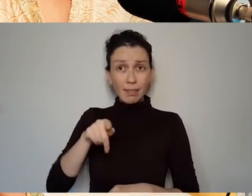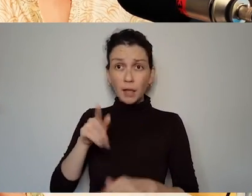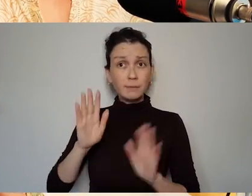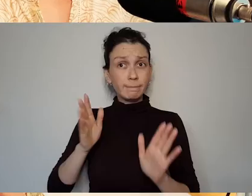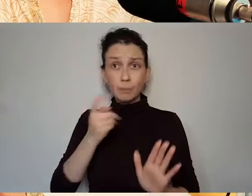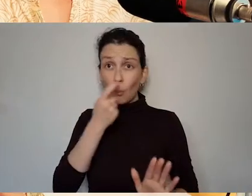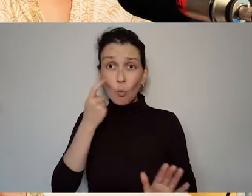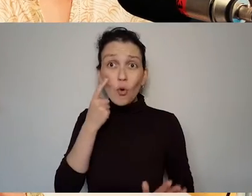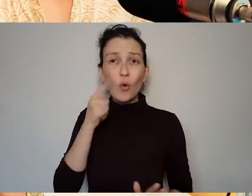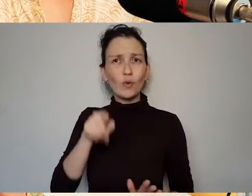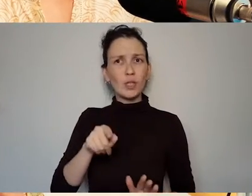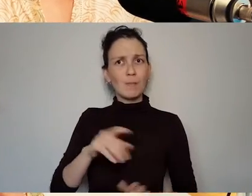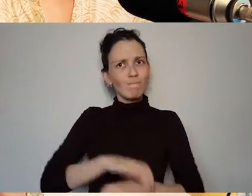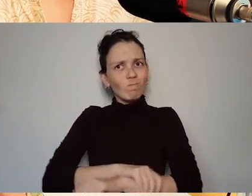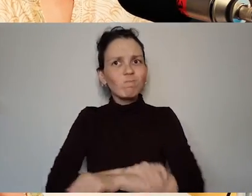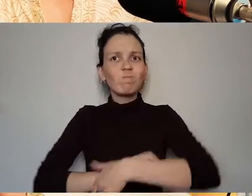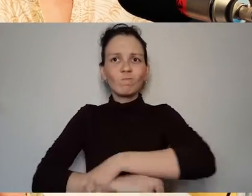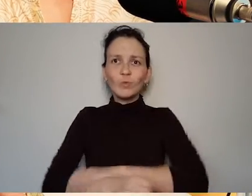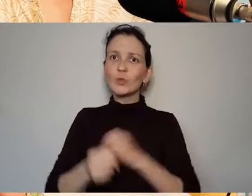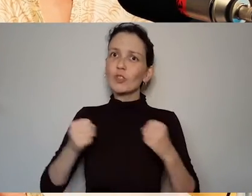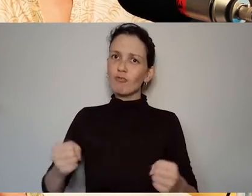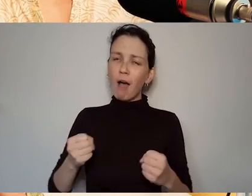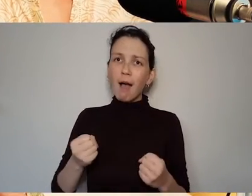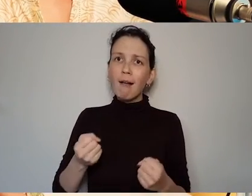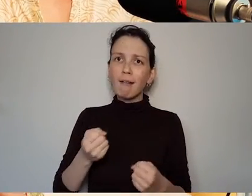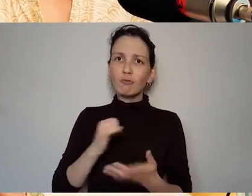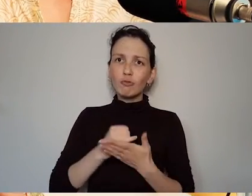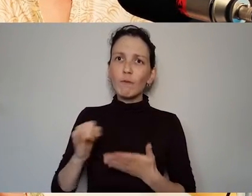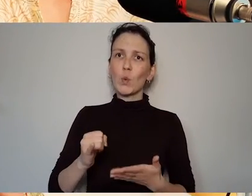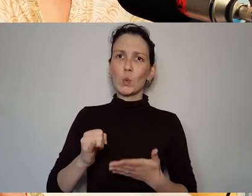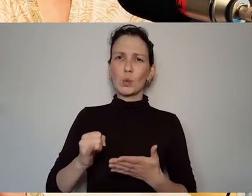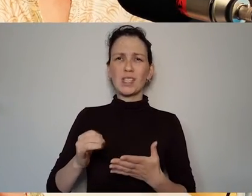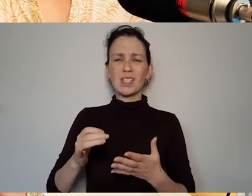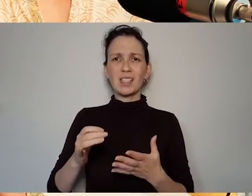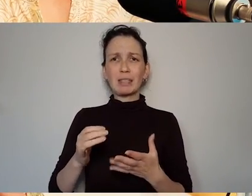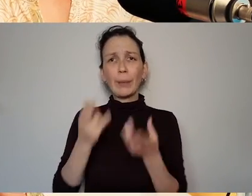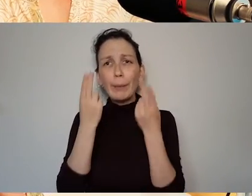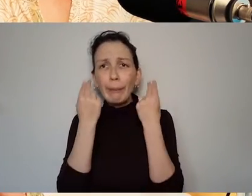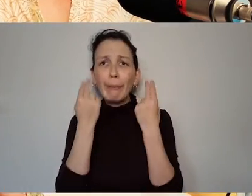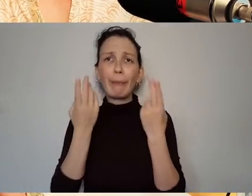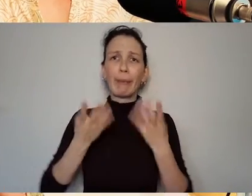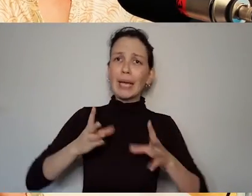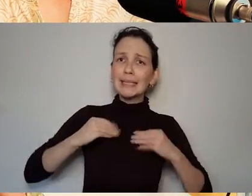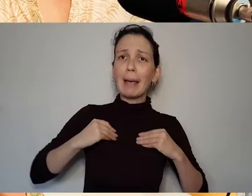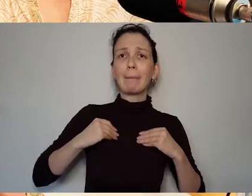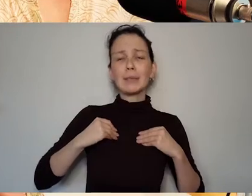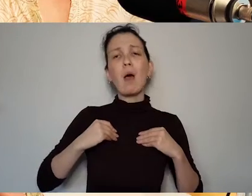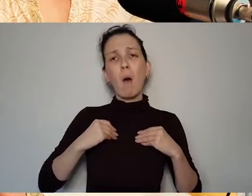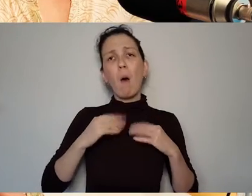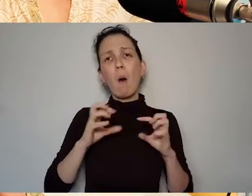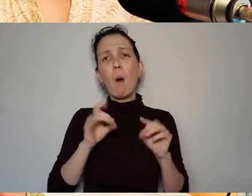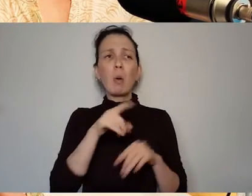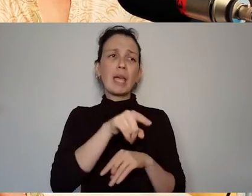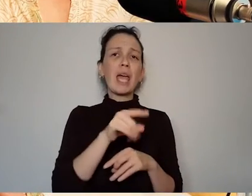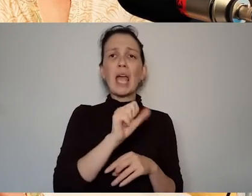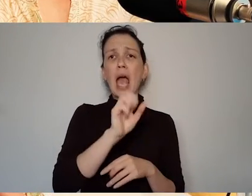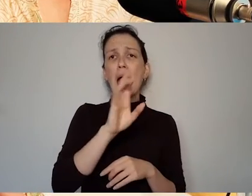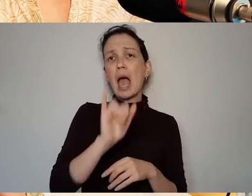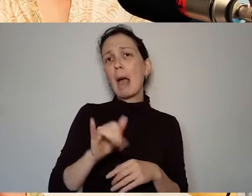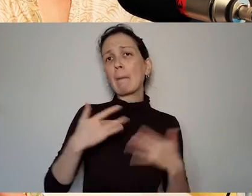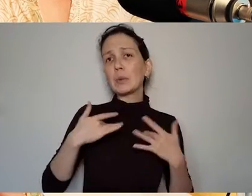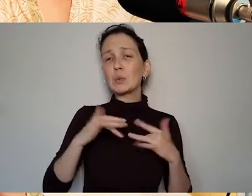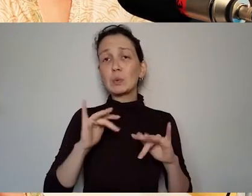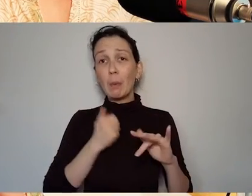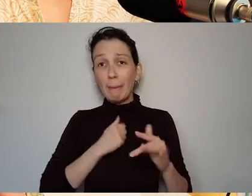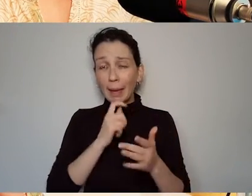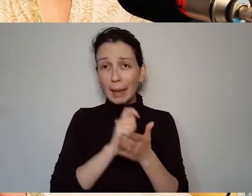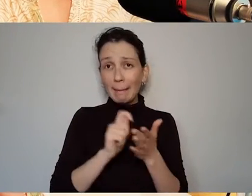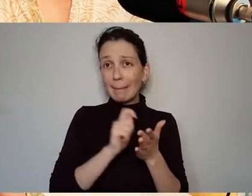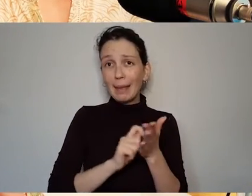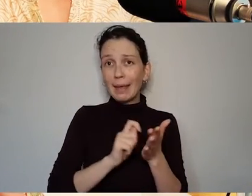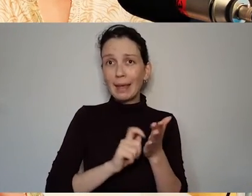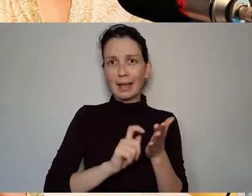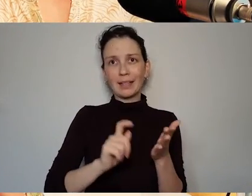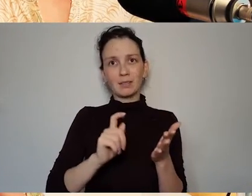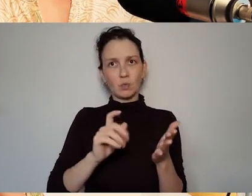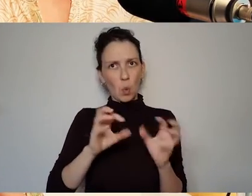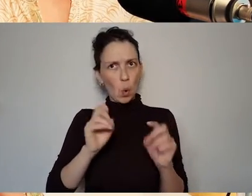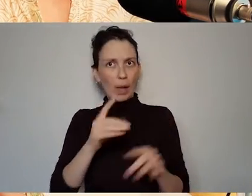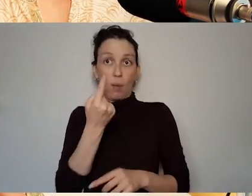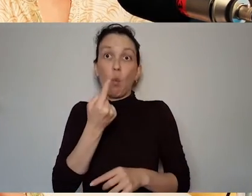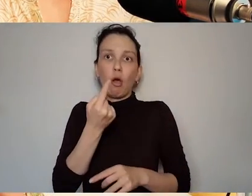who refuses to accept that they that one one avenue of opportunity is now closed.